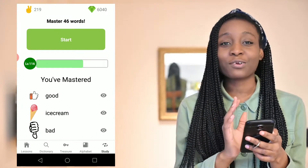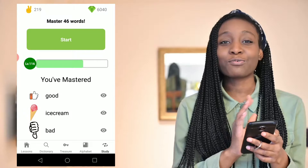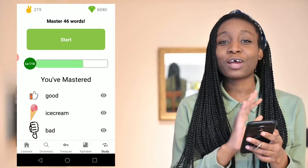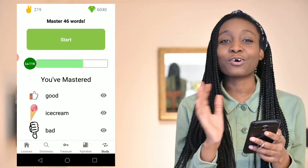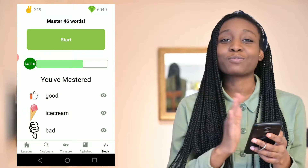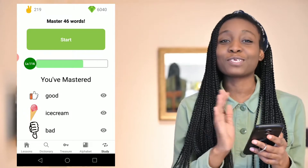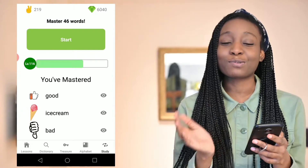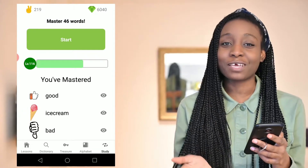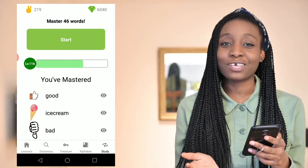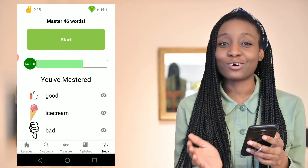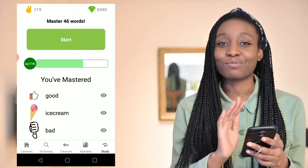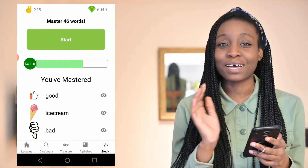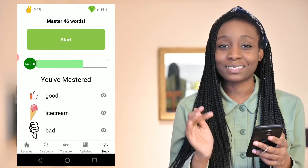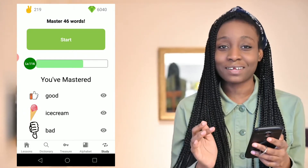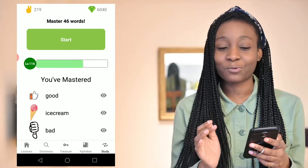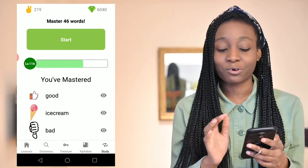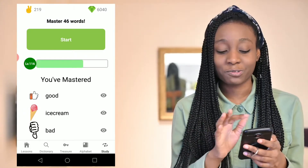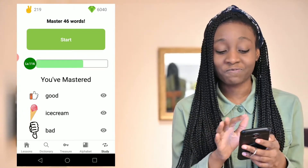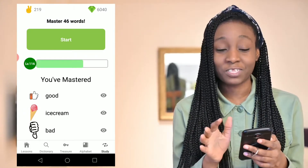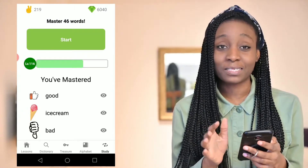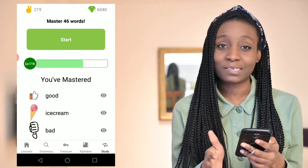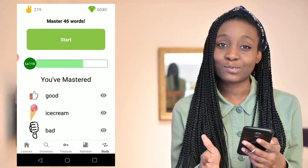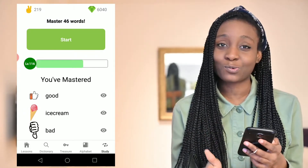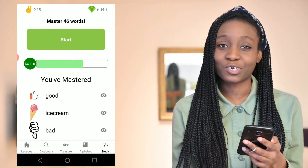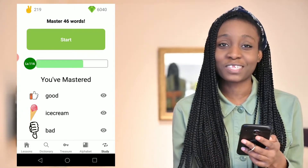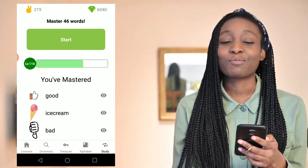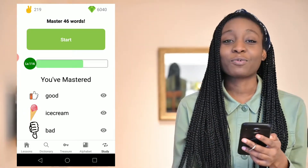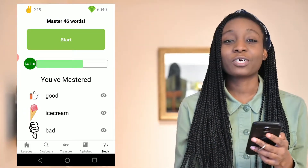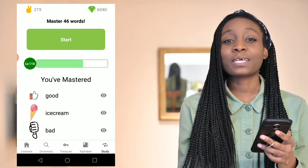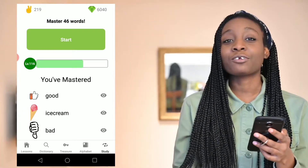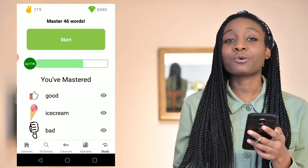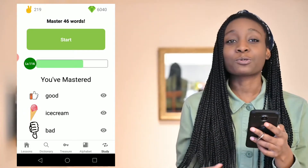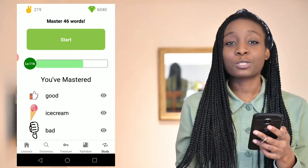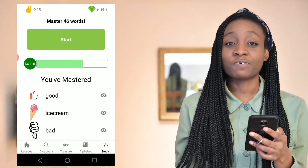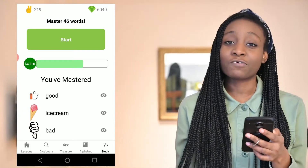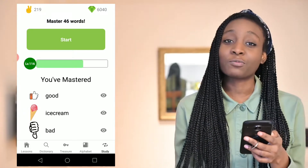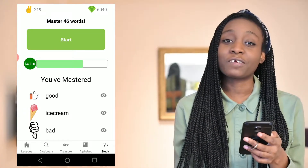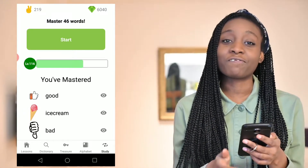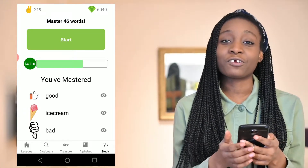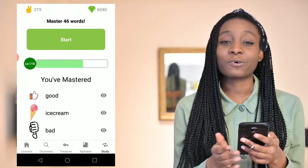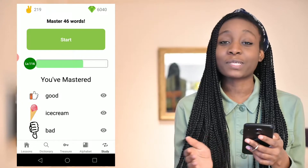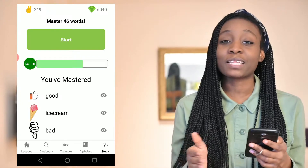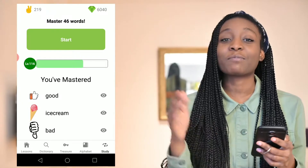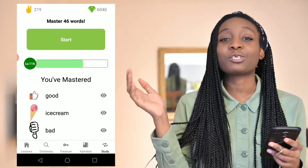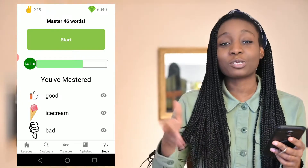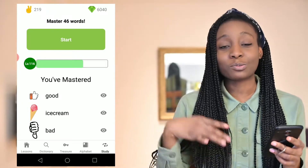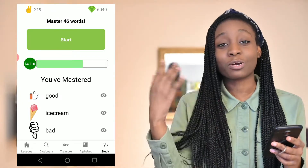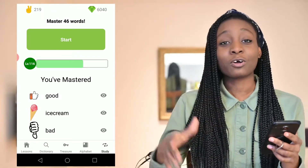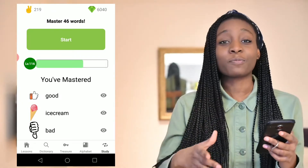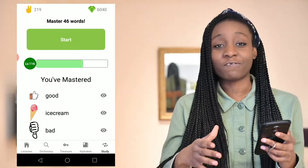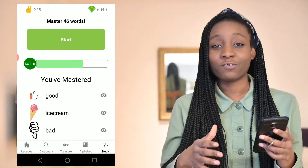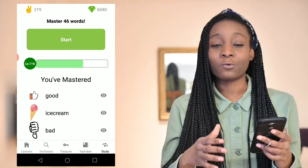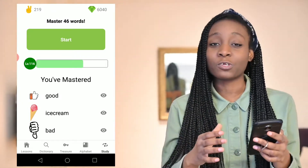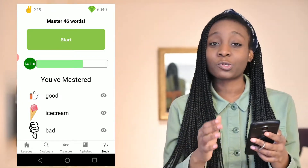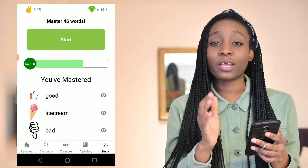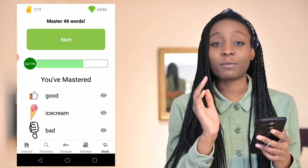don't rack up this many unmasted words - 46 words but because I knew I was going to be filming a video, I was like let me just rack up a few words so I can